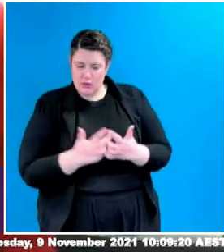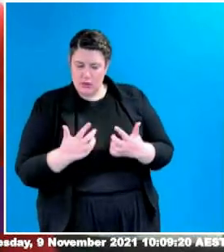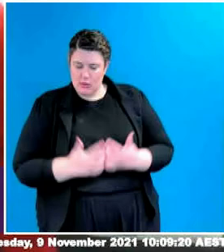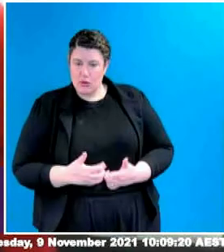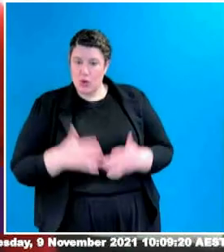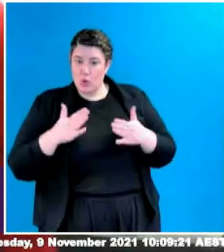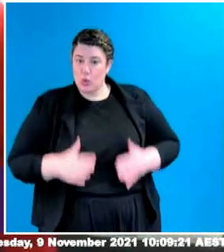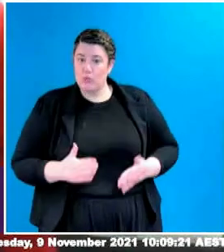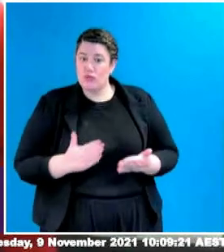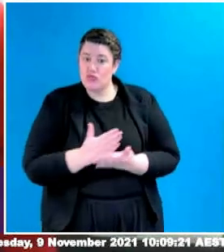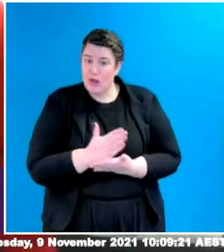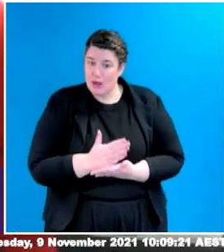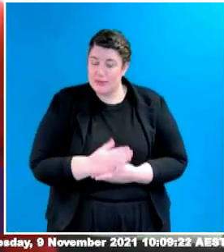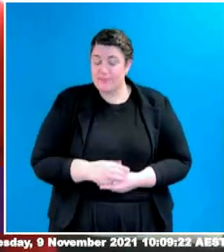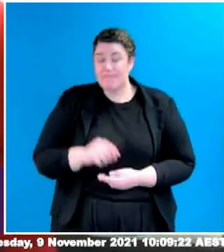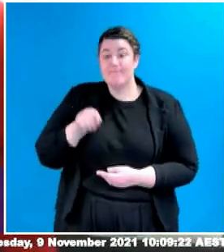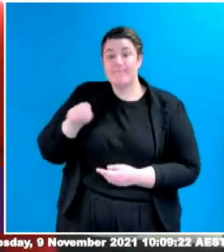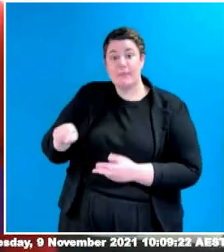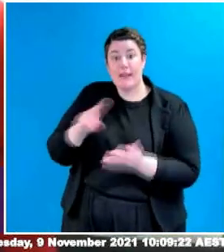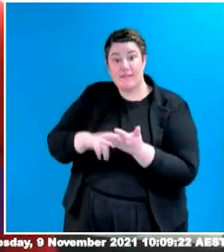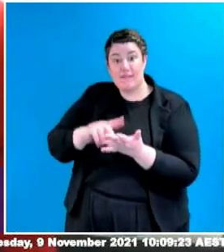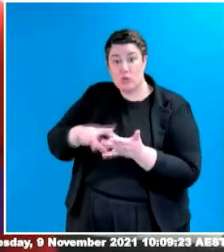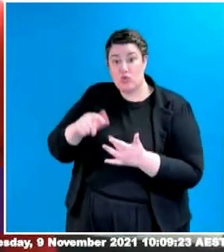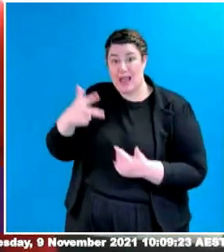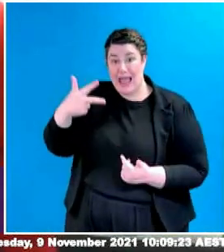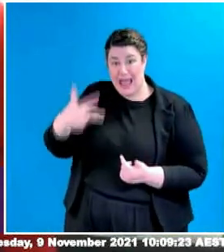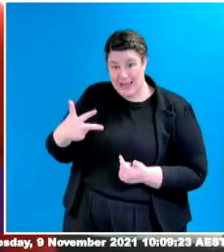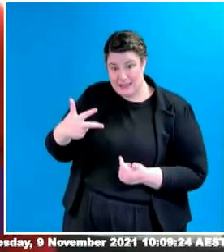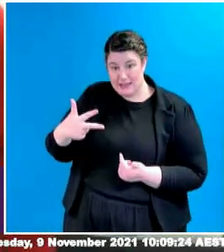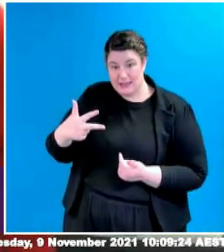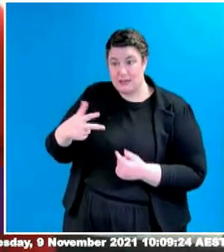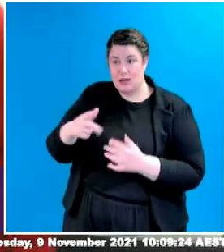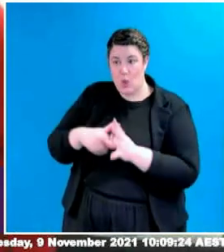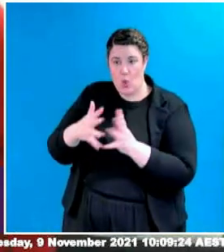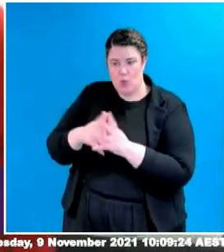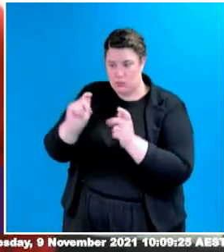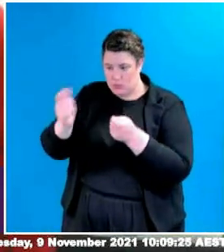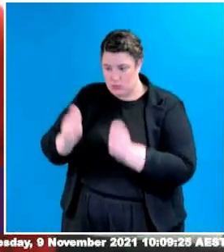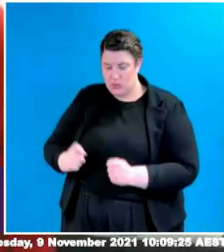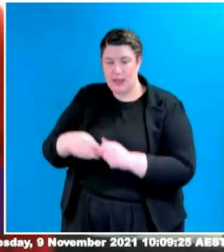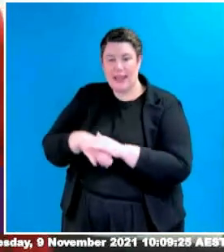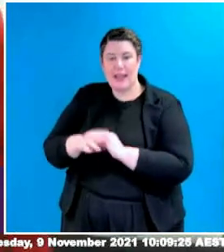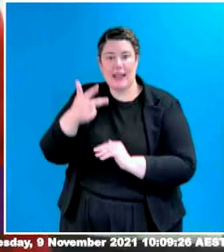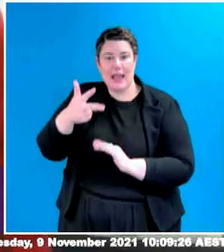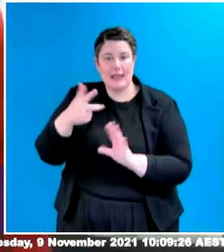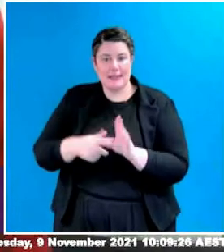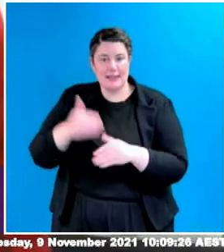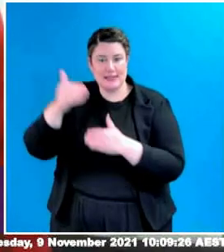In Victoria, there have been eight amendments in eight years, so it is a